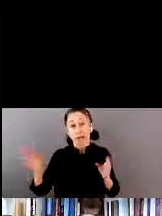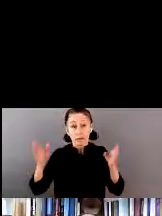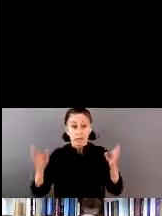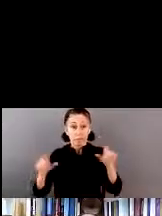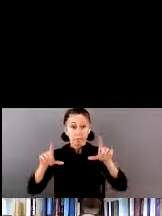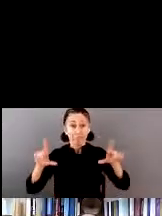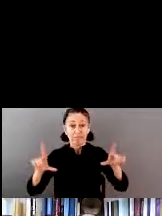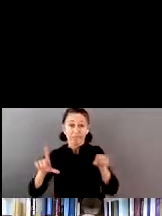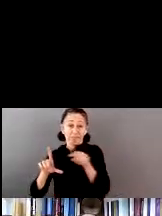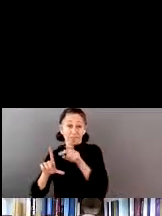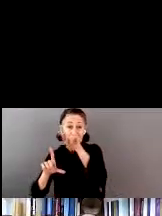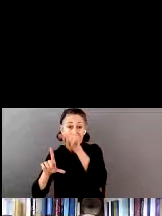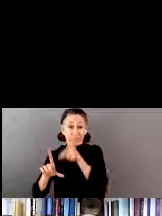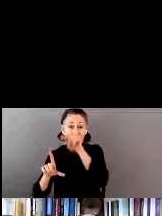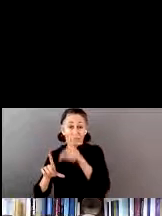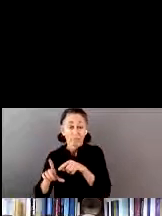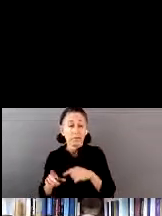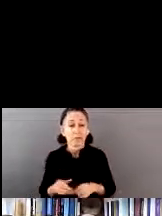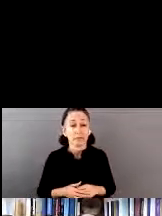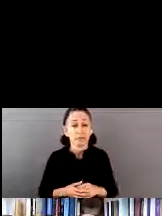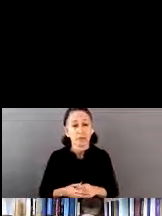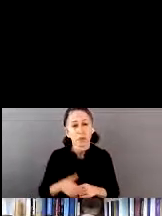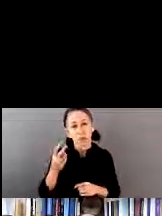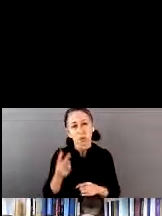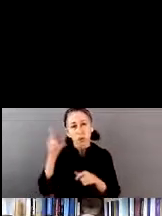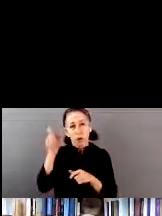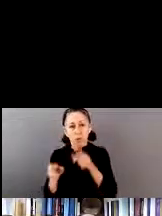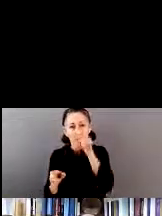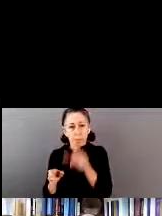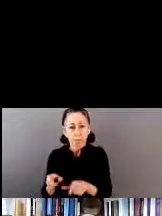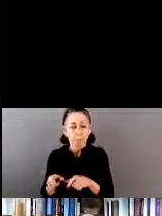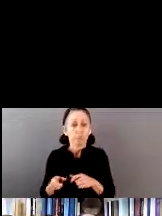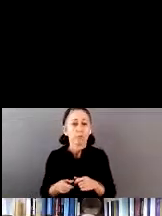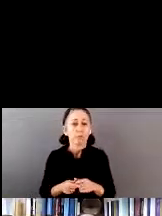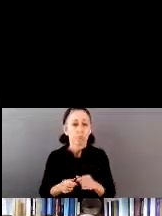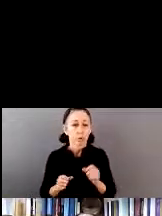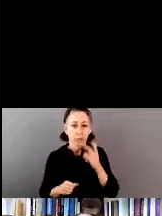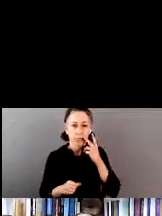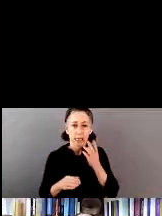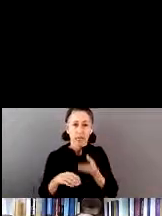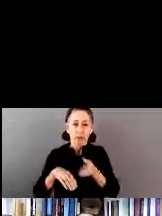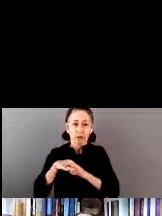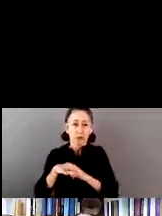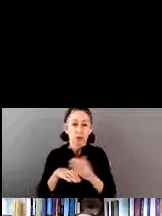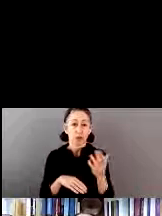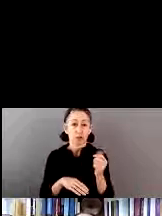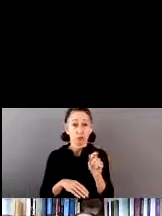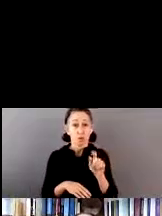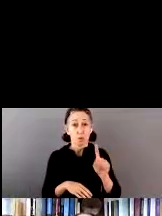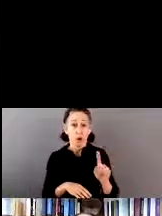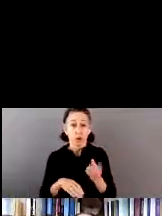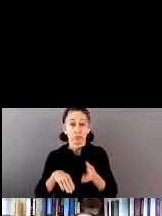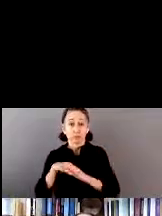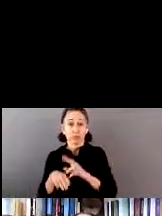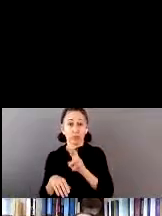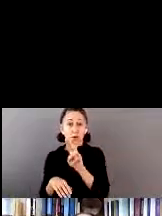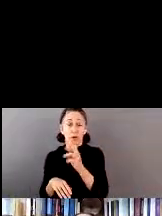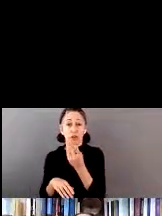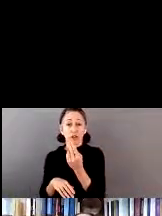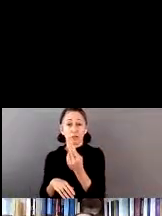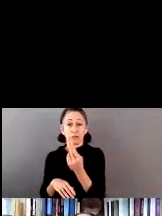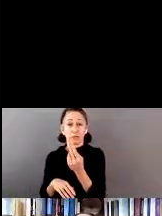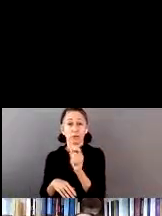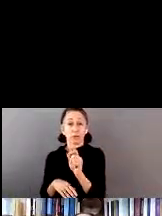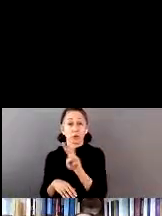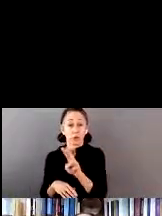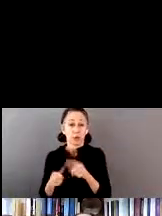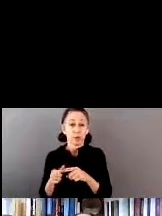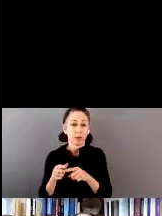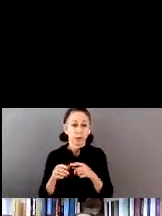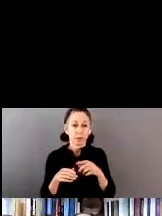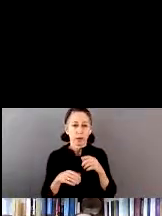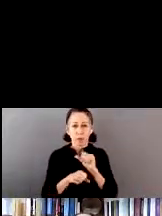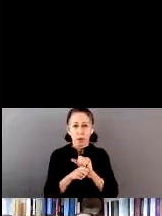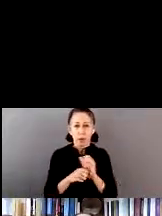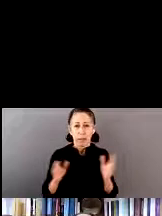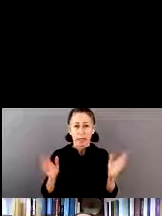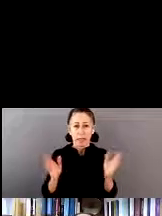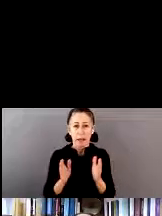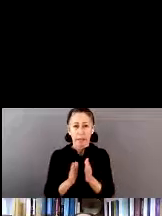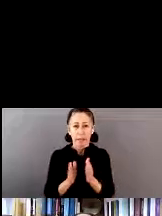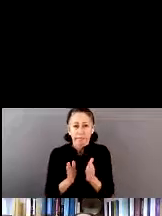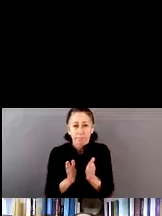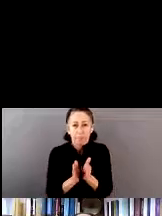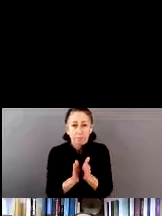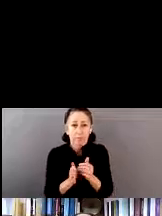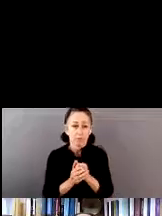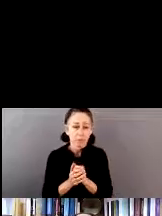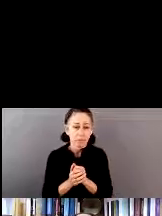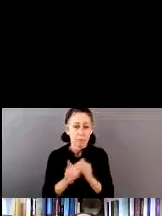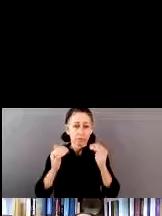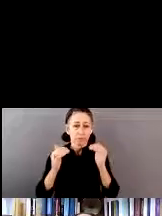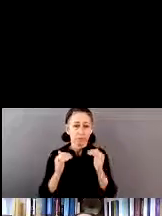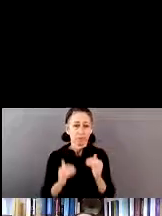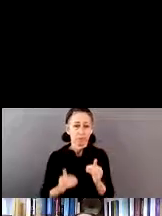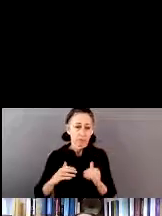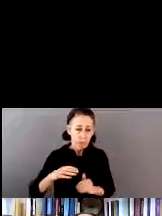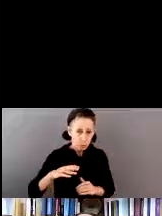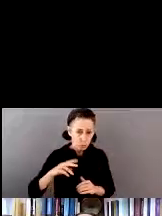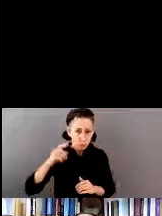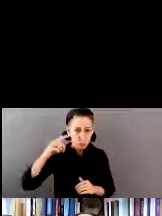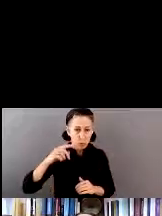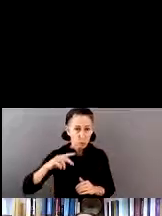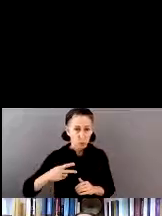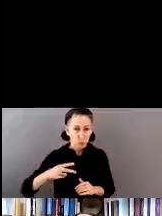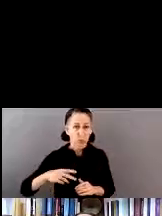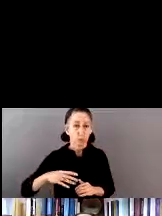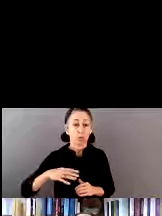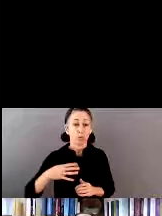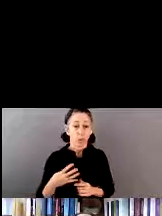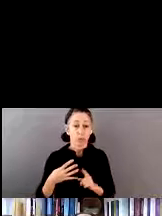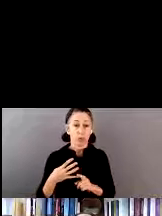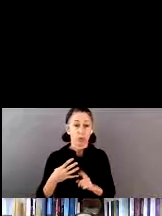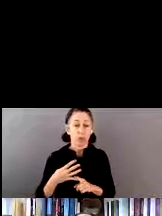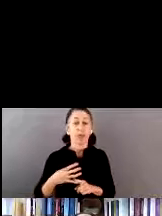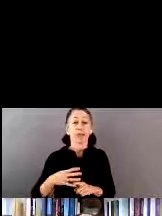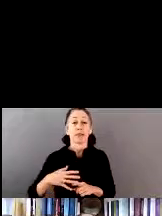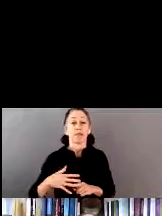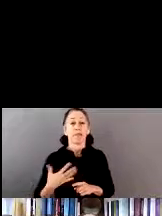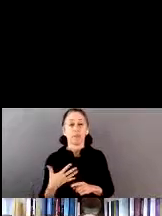access to public transportation whether they're living in an area that has access to public transportation. The age of housing. That recency thing that we're talking about.